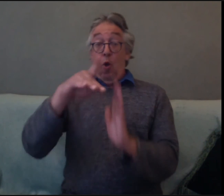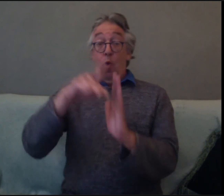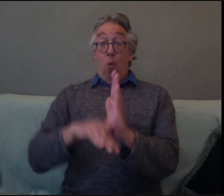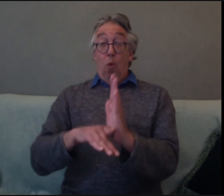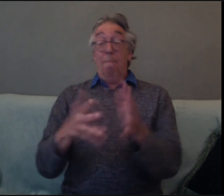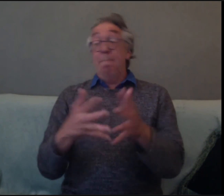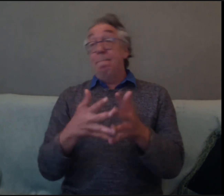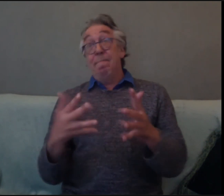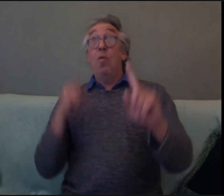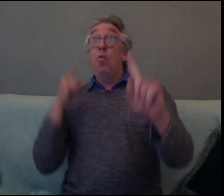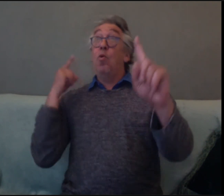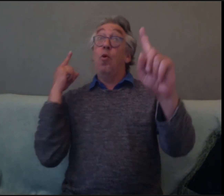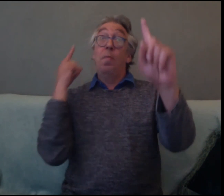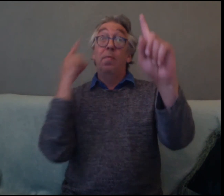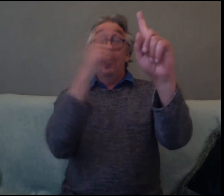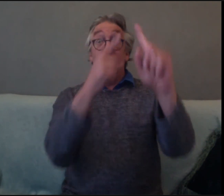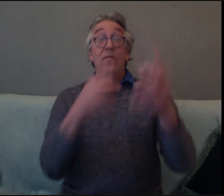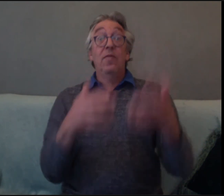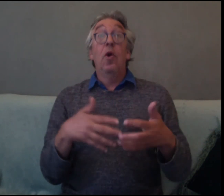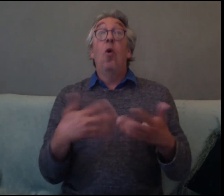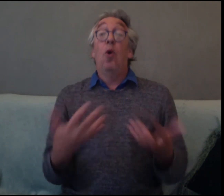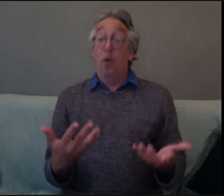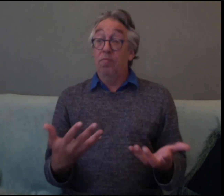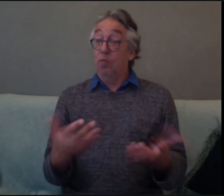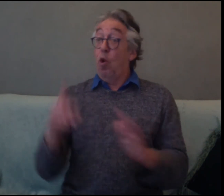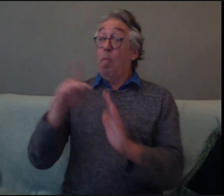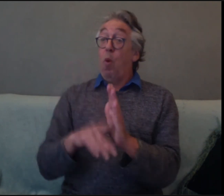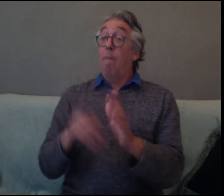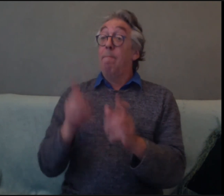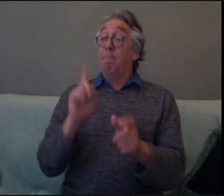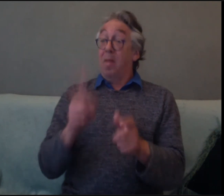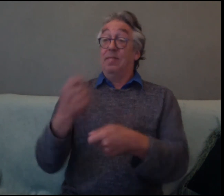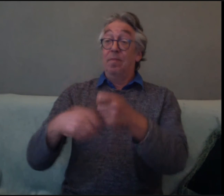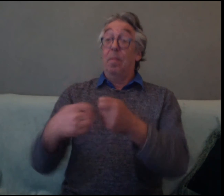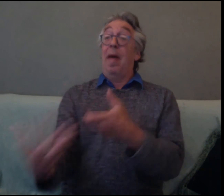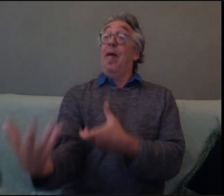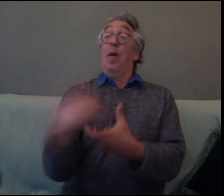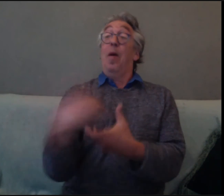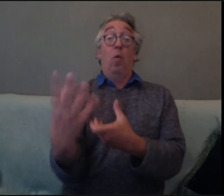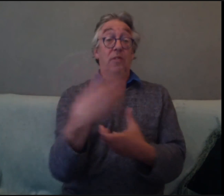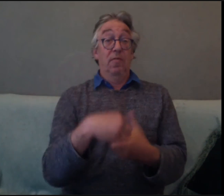how can it be inclusive if not all the parts